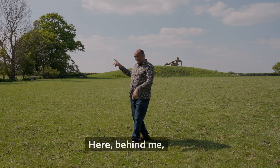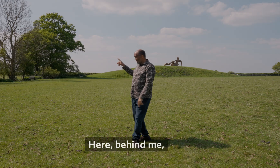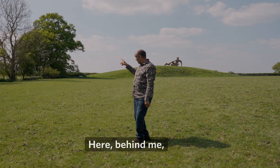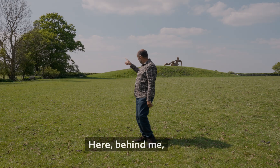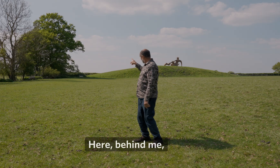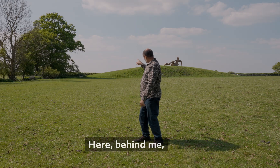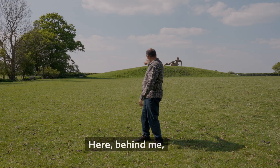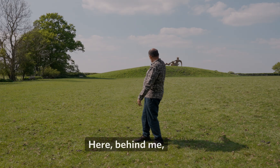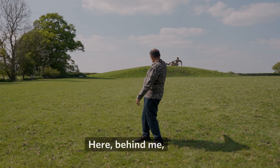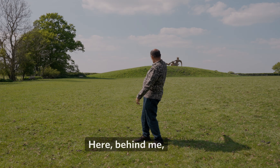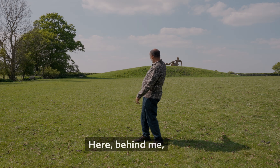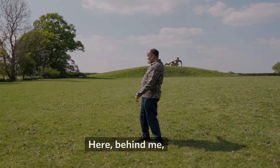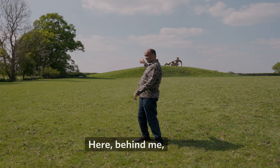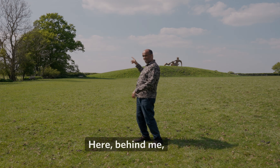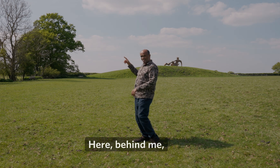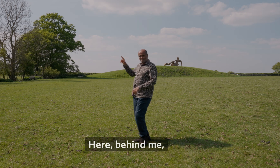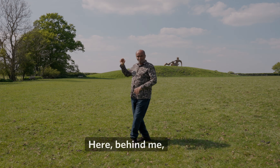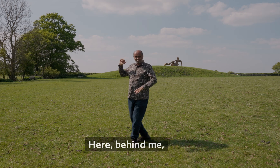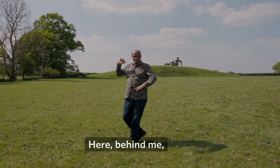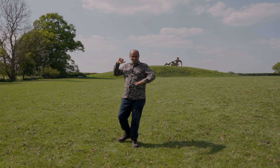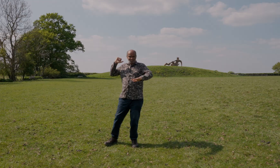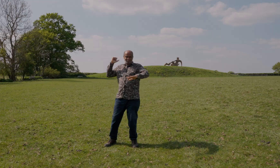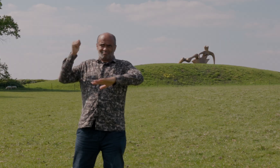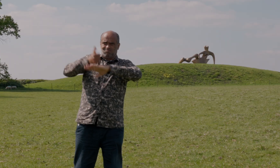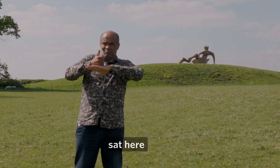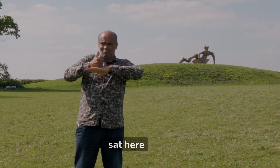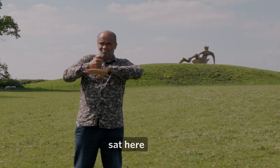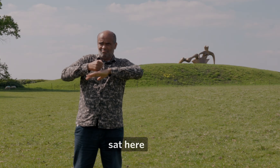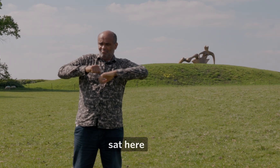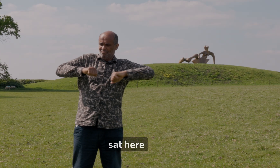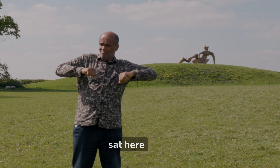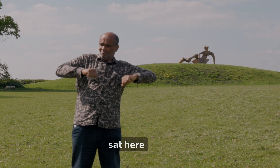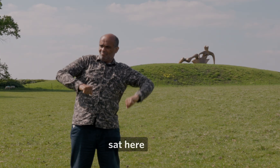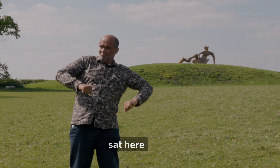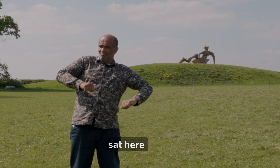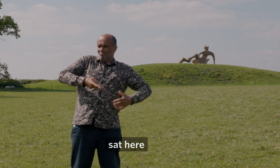Here, behind me, sat here